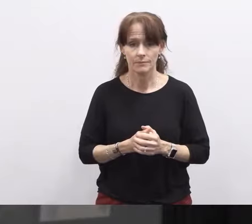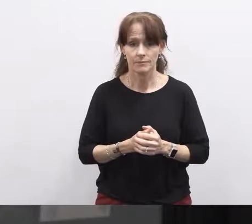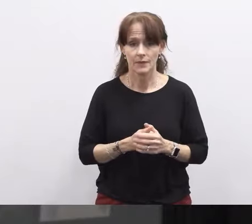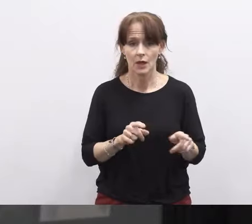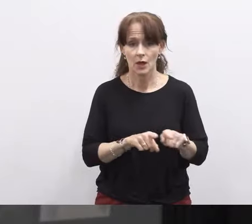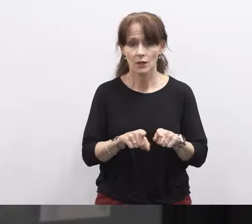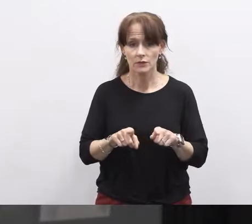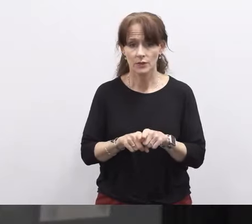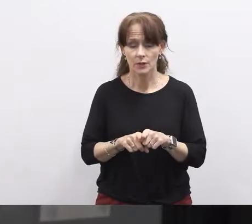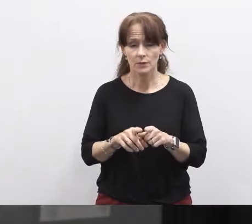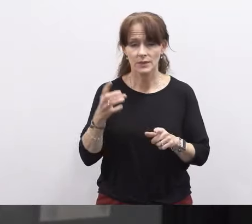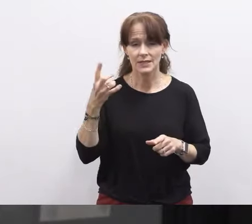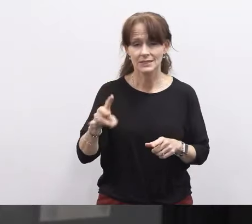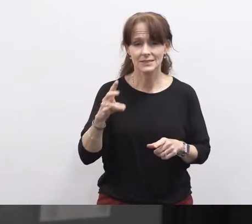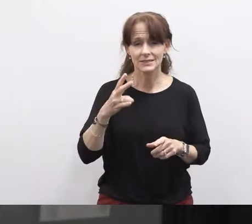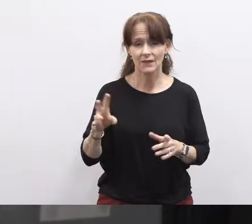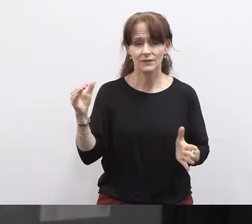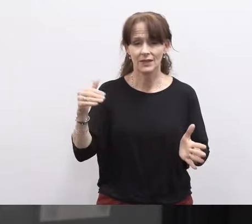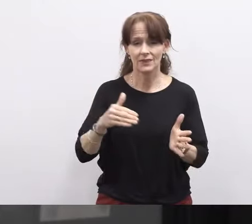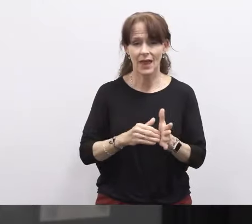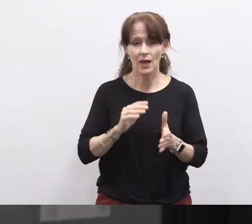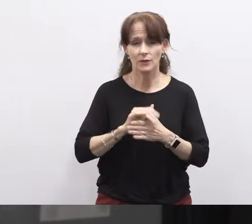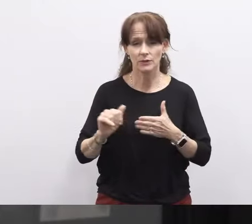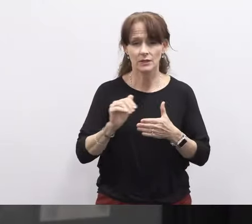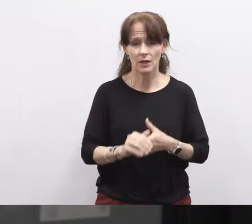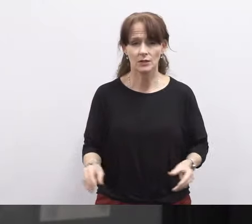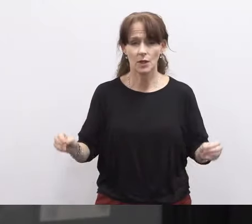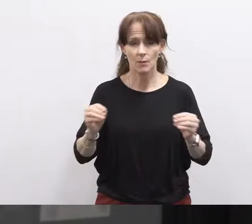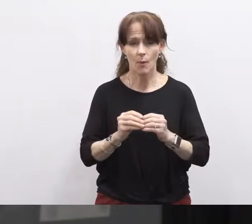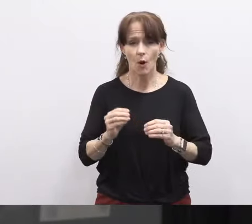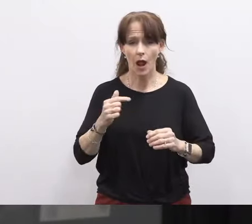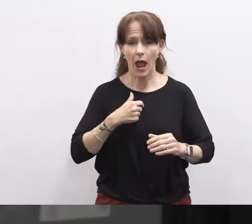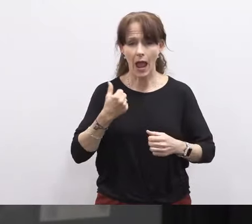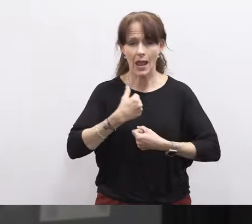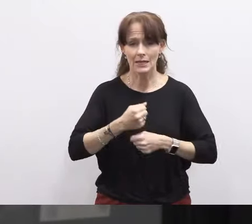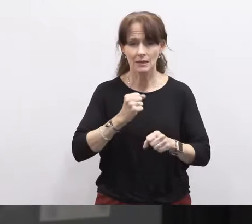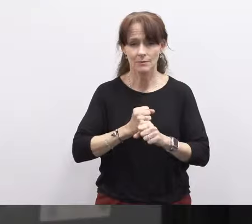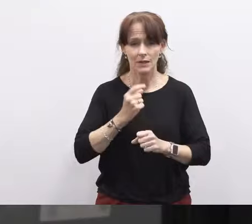that $17,000 more than I make in an entire year.